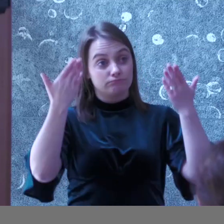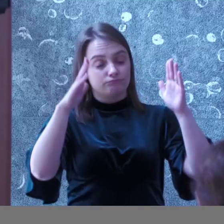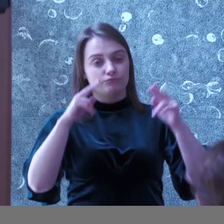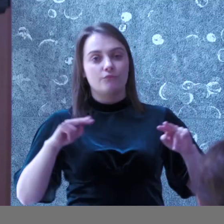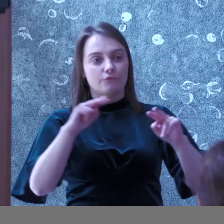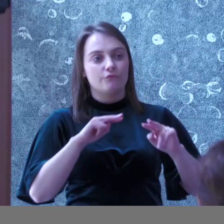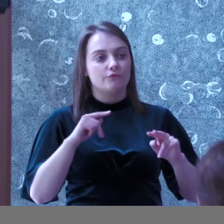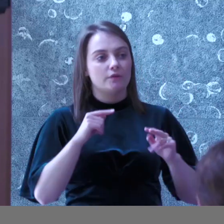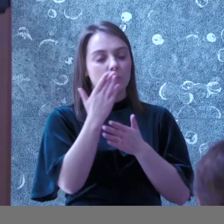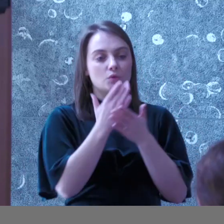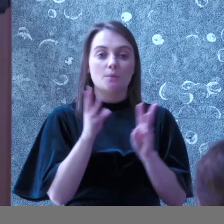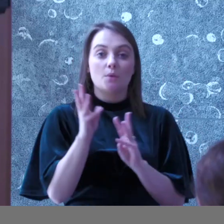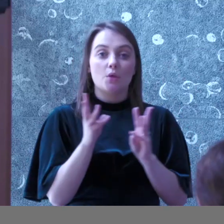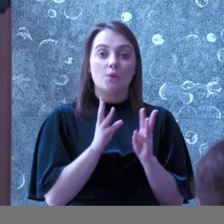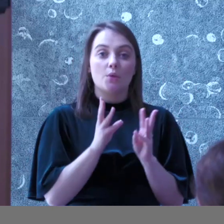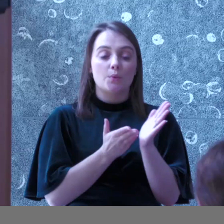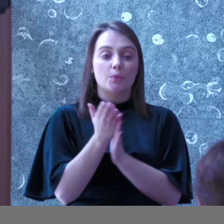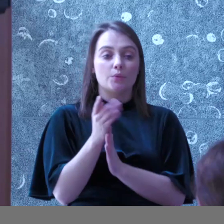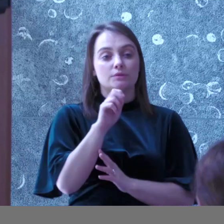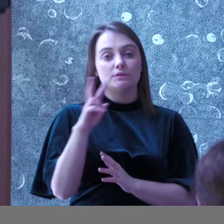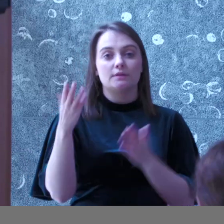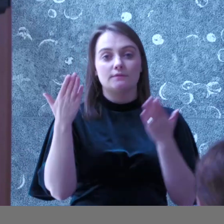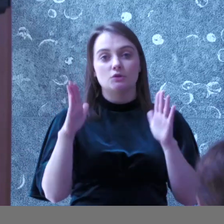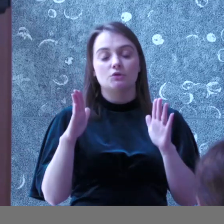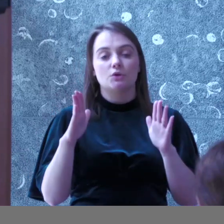work I was doing as part of the television show called the big life fix which is taking people